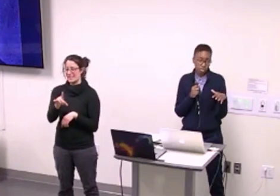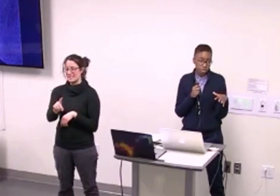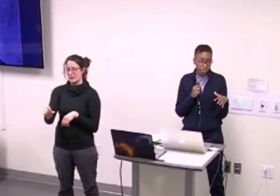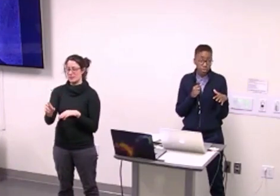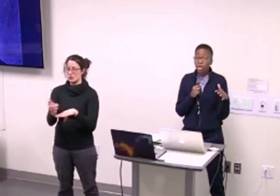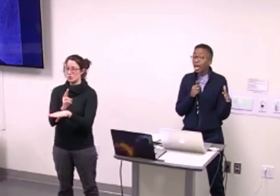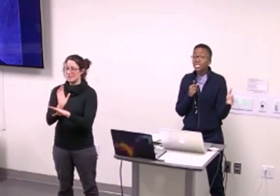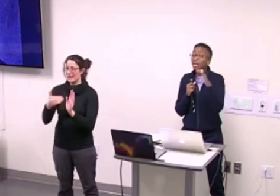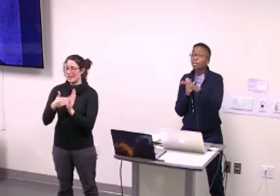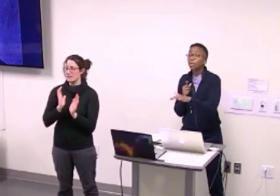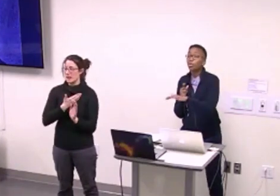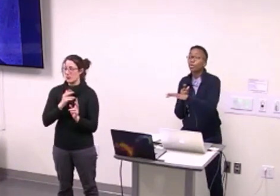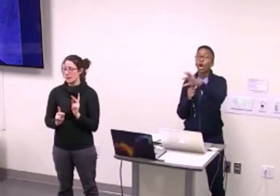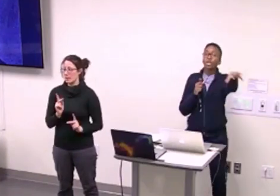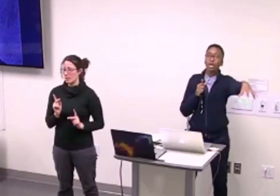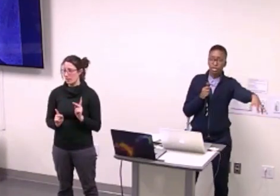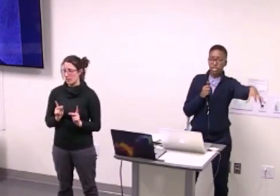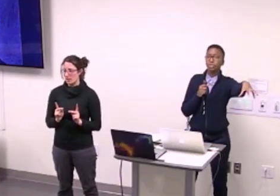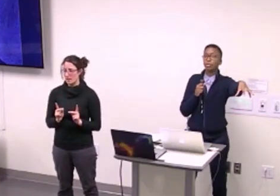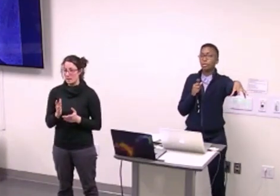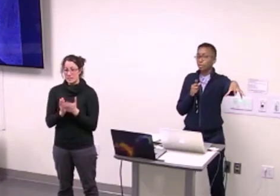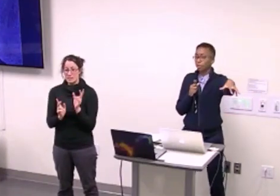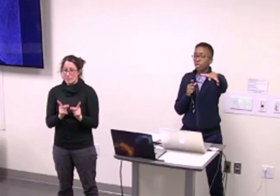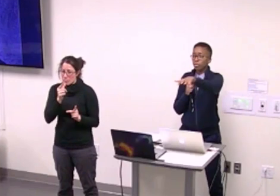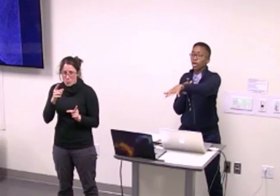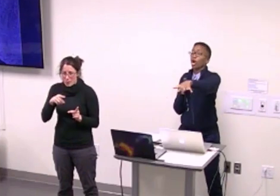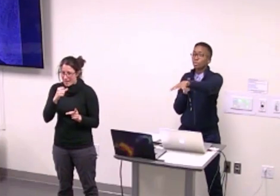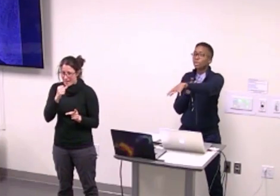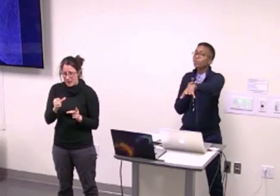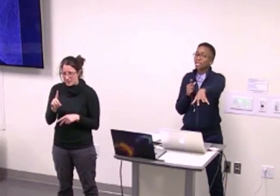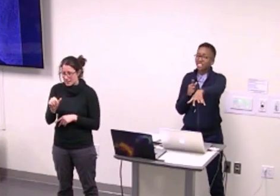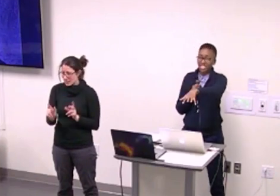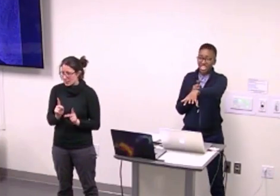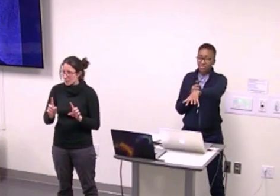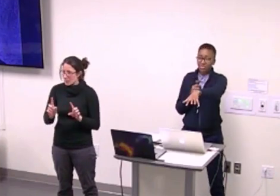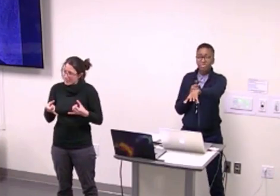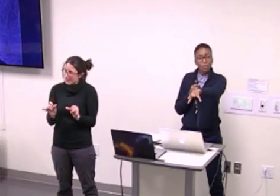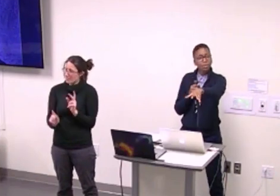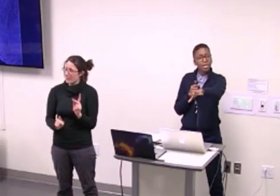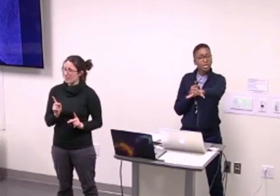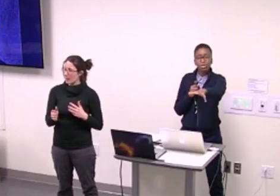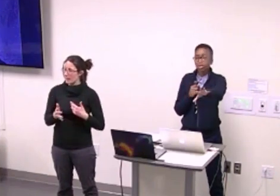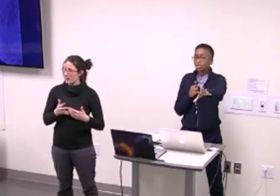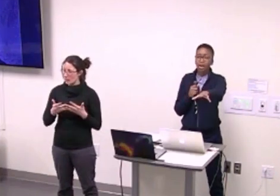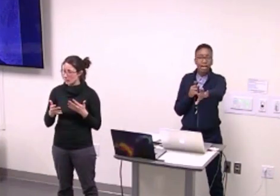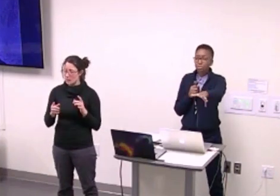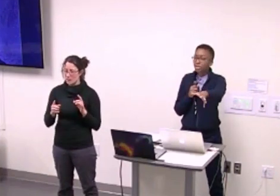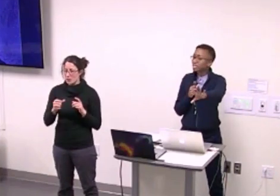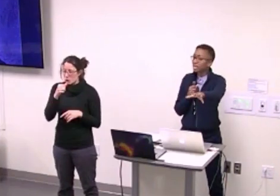And some people who aren't our disability people. But are people nonetheless, right? Remember I told you, you don't have